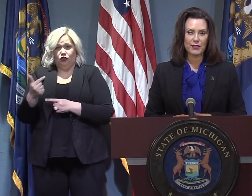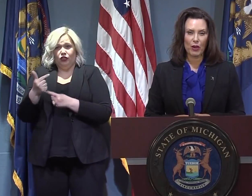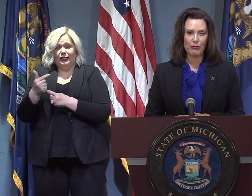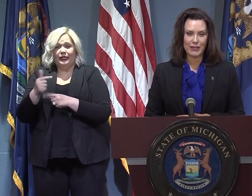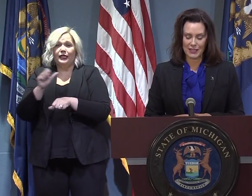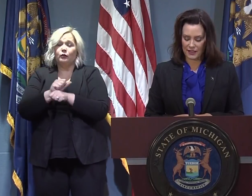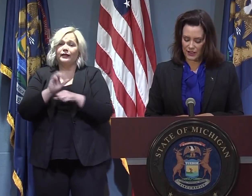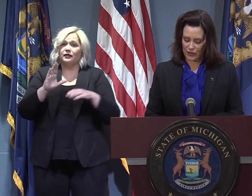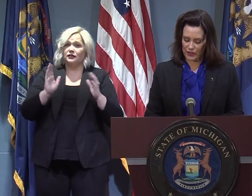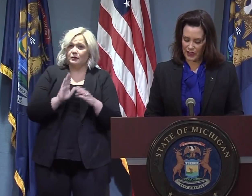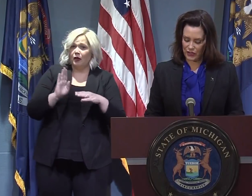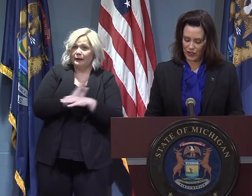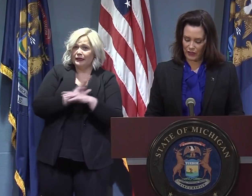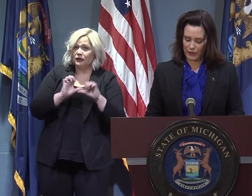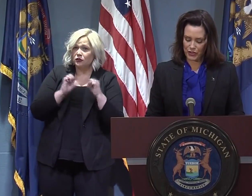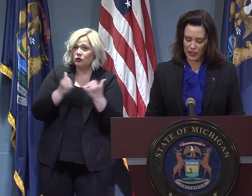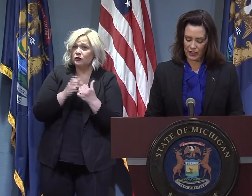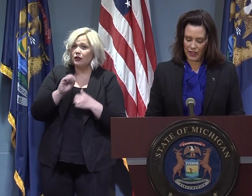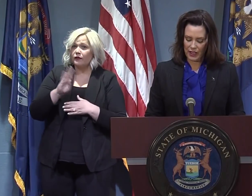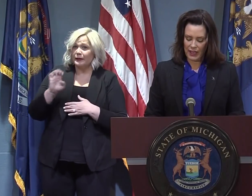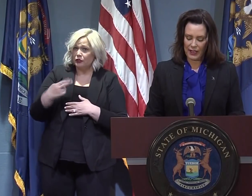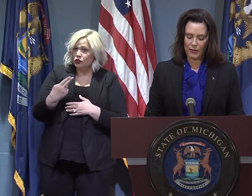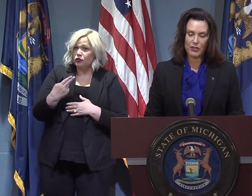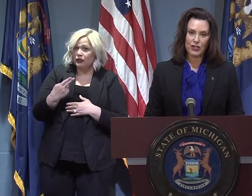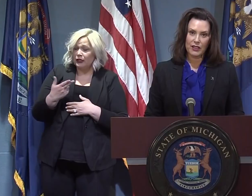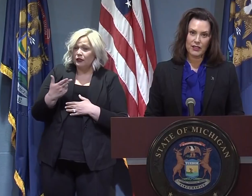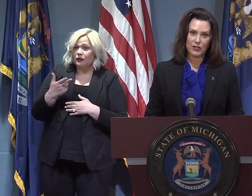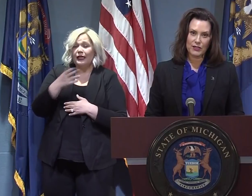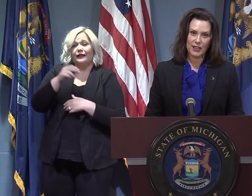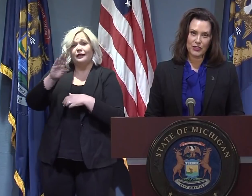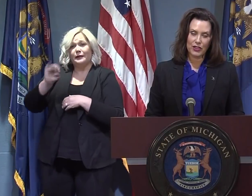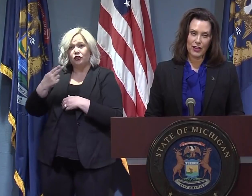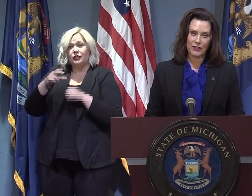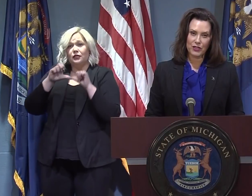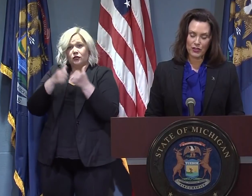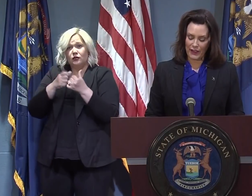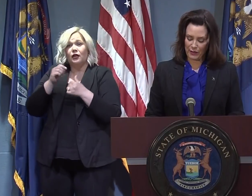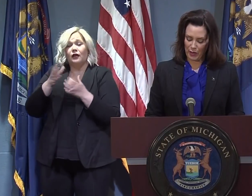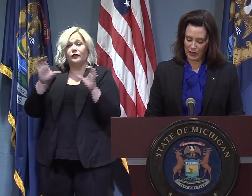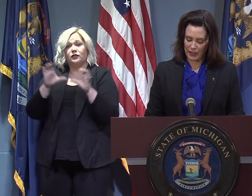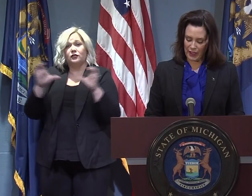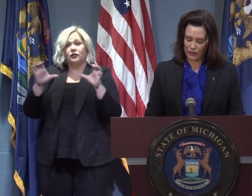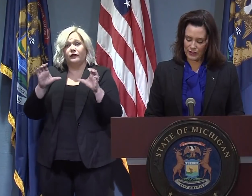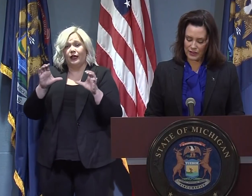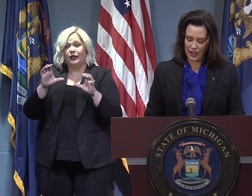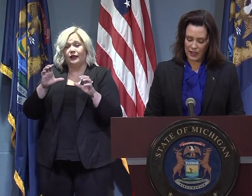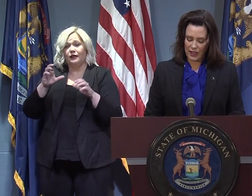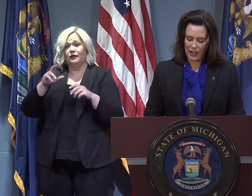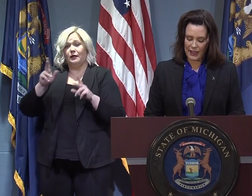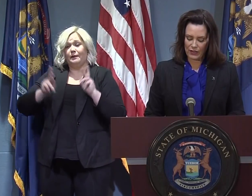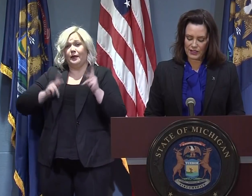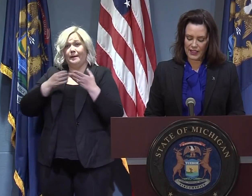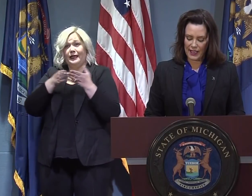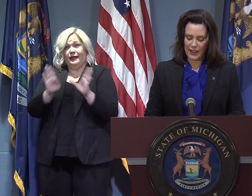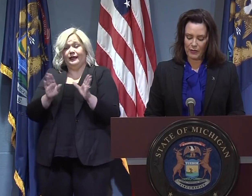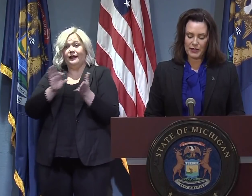MY ADMINISTRATION AND THE LIEUTENANT GOVERNOR IN PARTNERSHIP WITH THE SMALL BUSINESS ASSOCIATION WITH